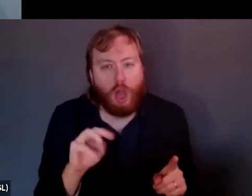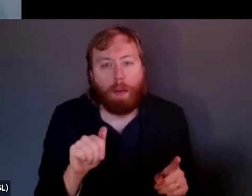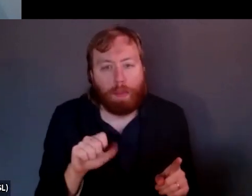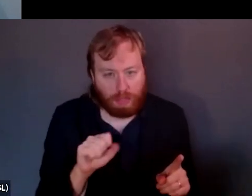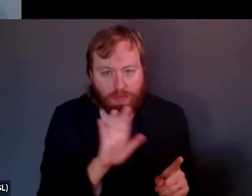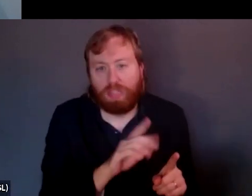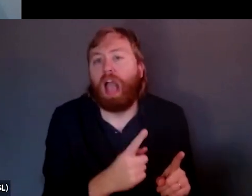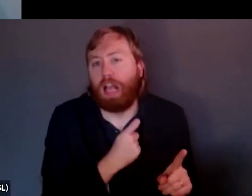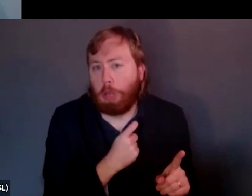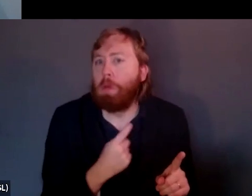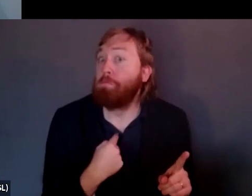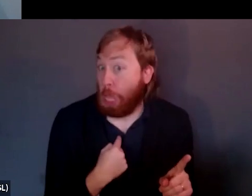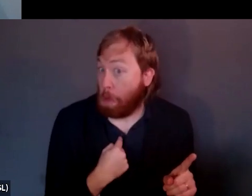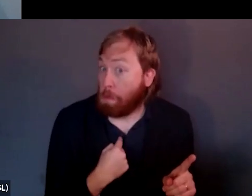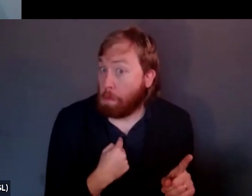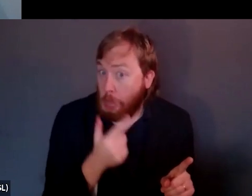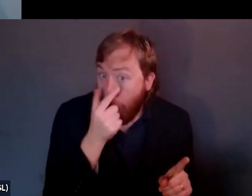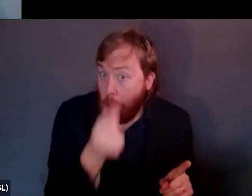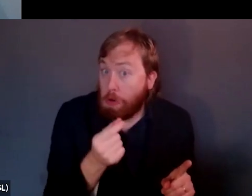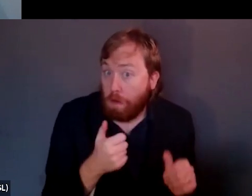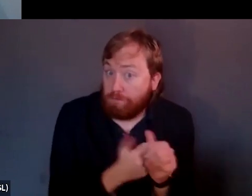I would be very interested in following up with